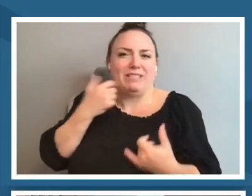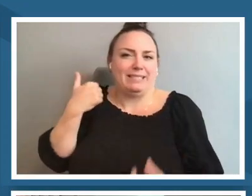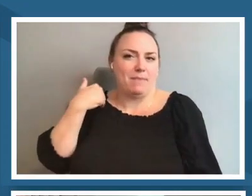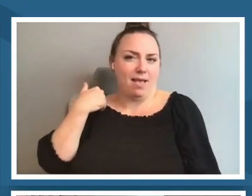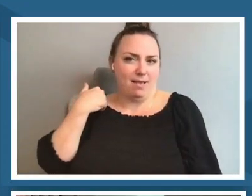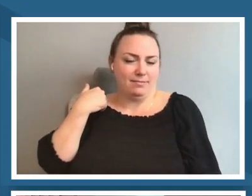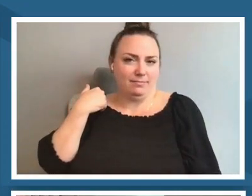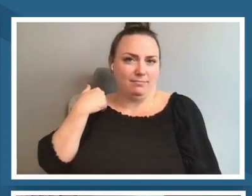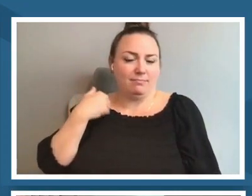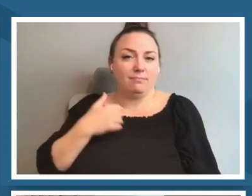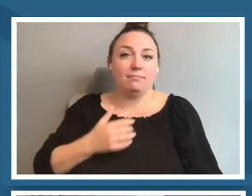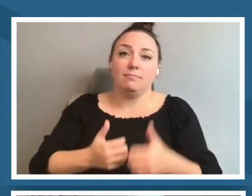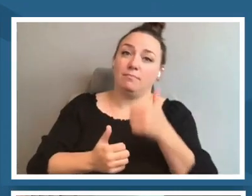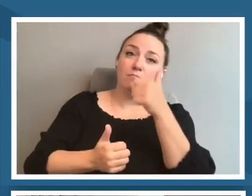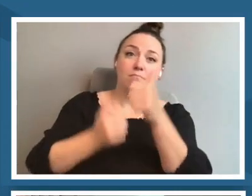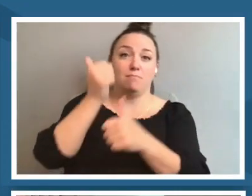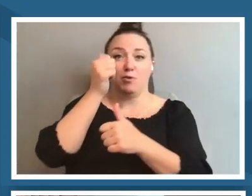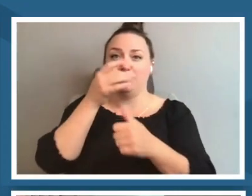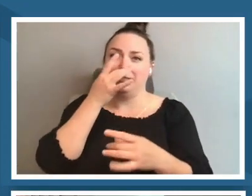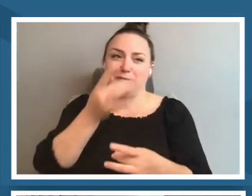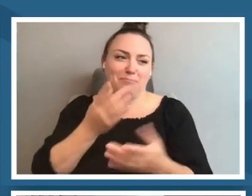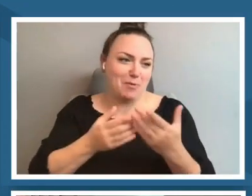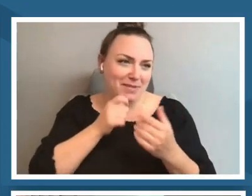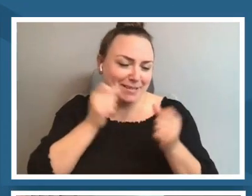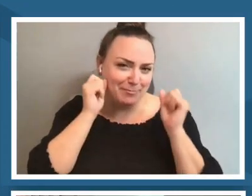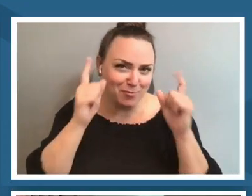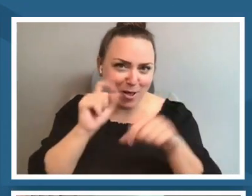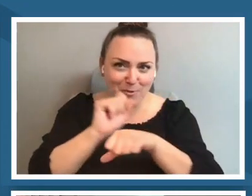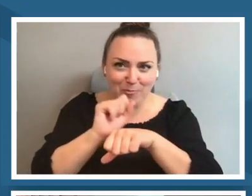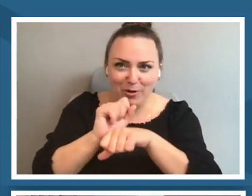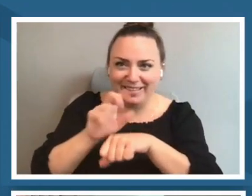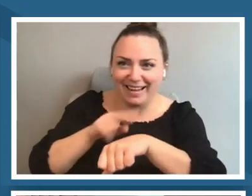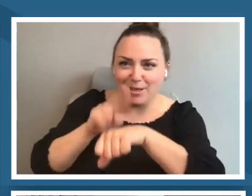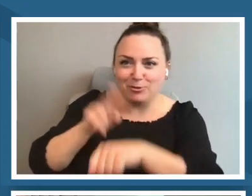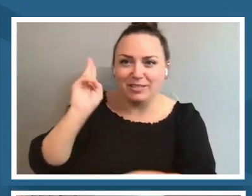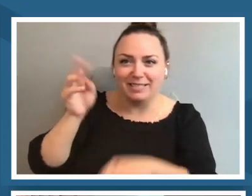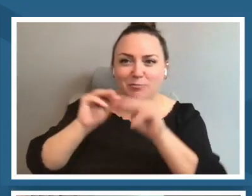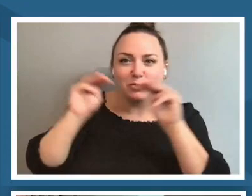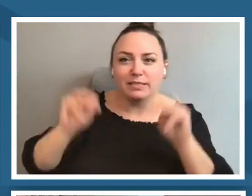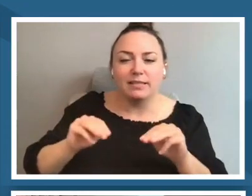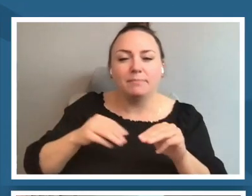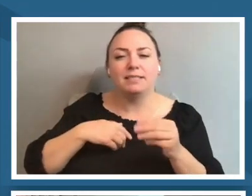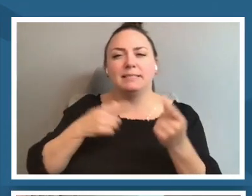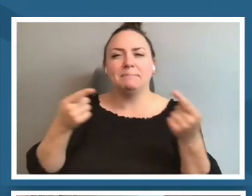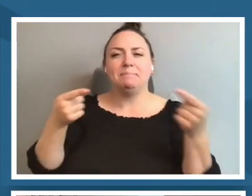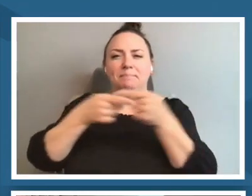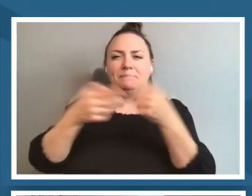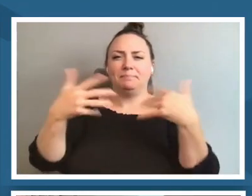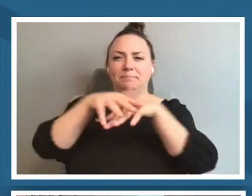perhaps not surprisingly working at a natural history museum is this